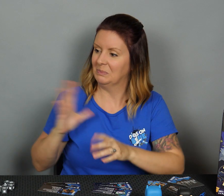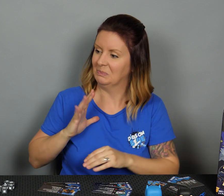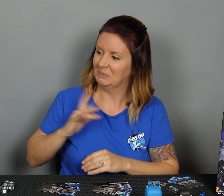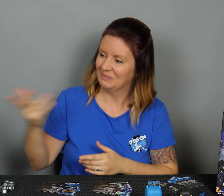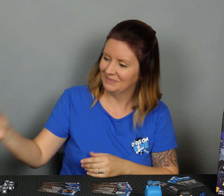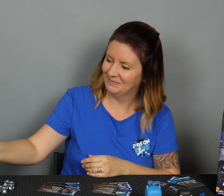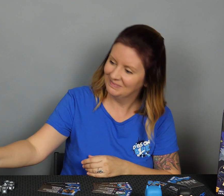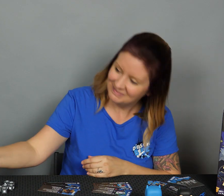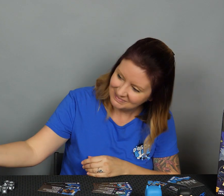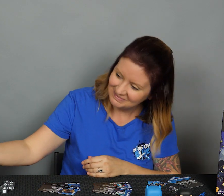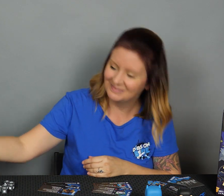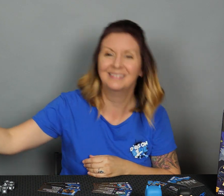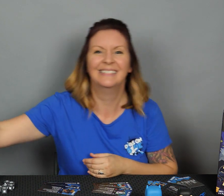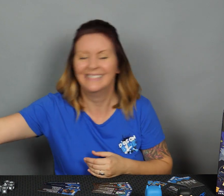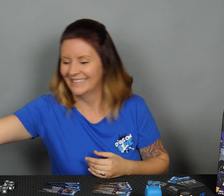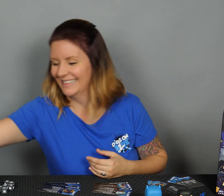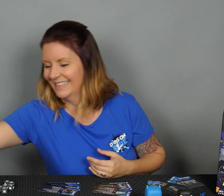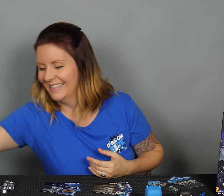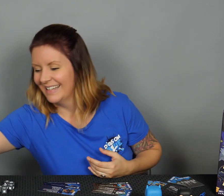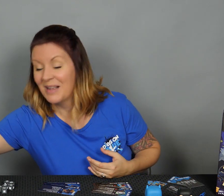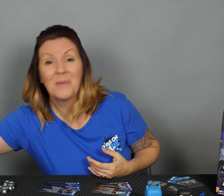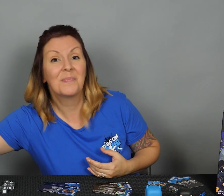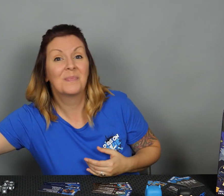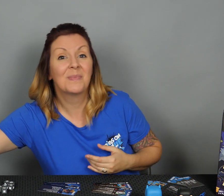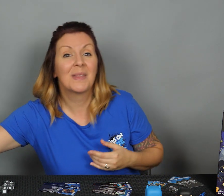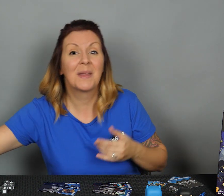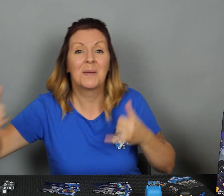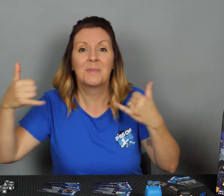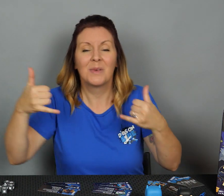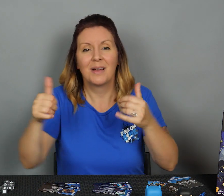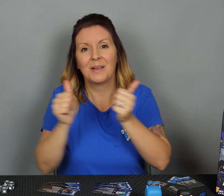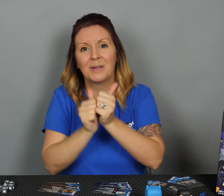pretty cool.